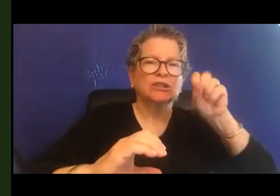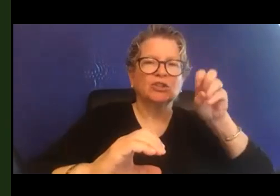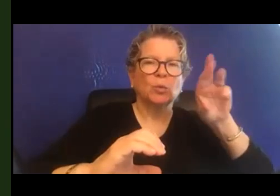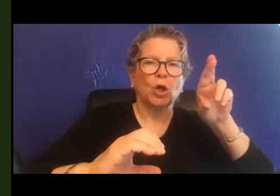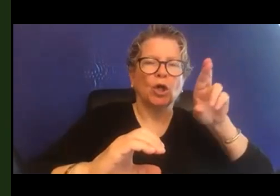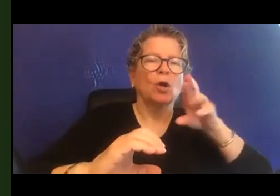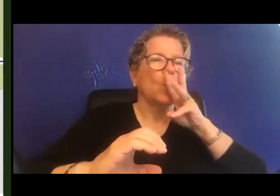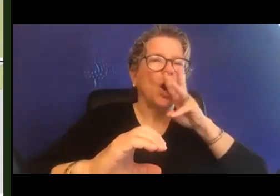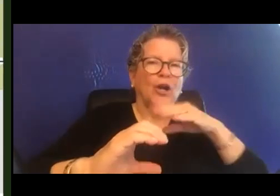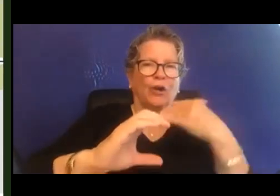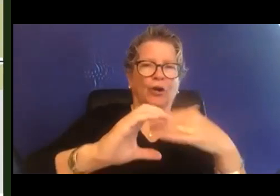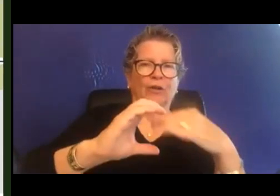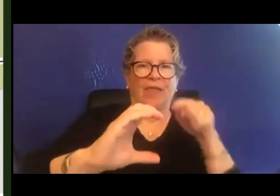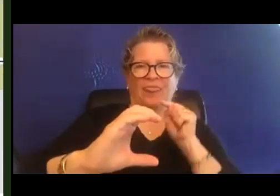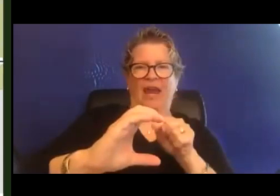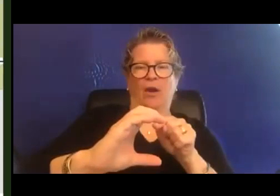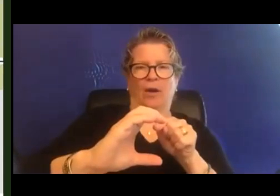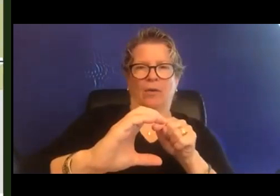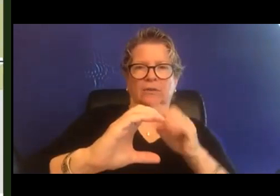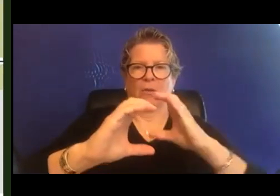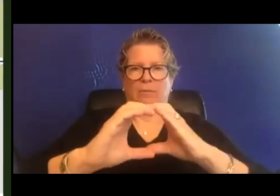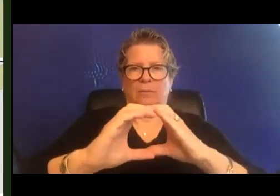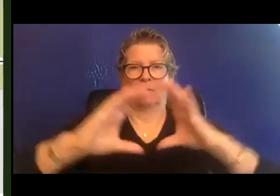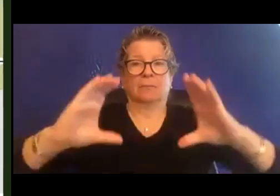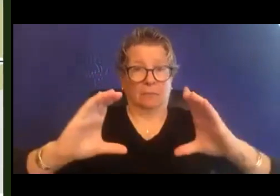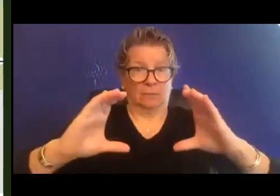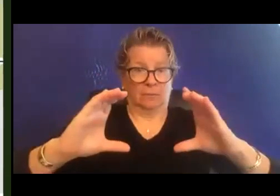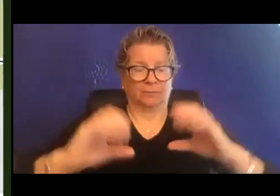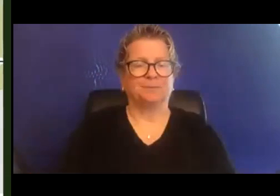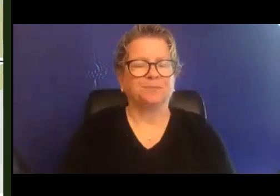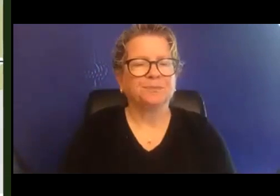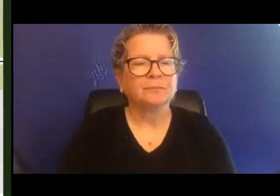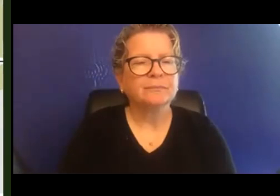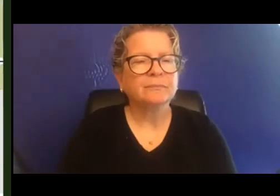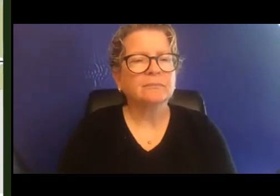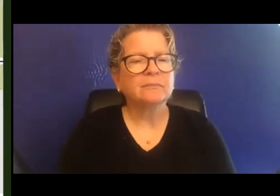I want to talk a little bit about some of the connections we